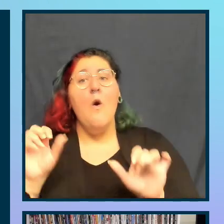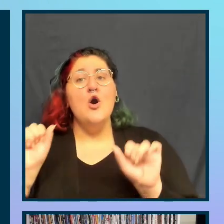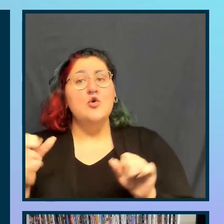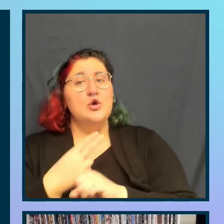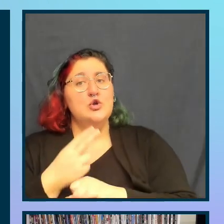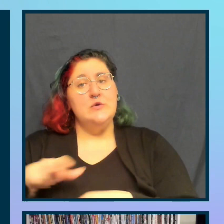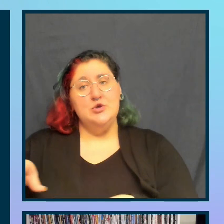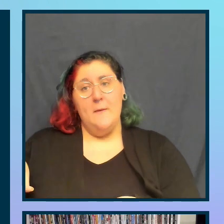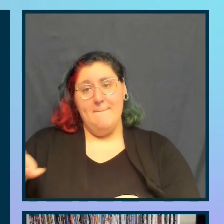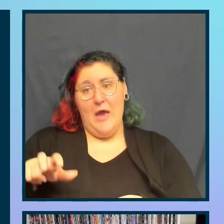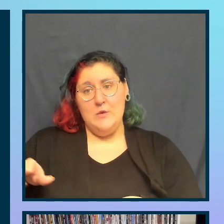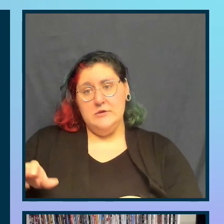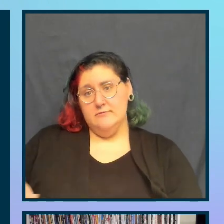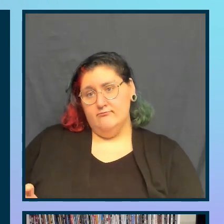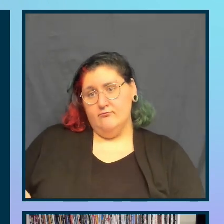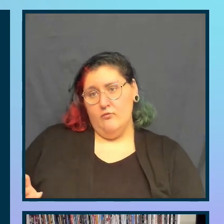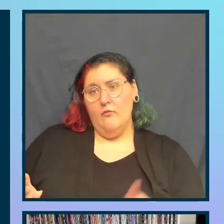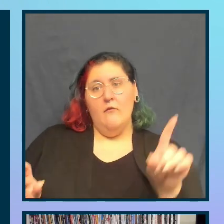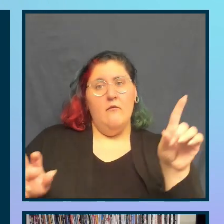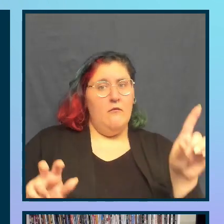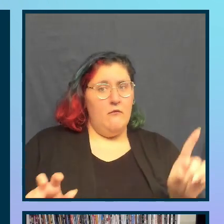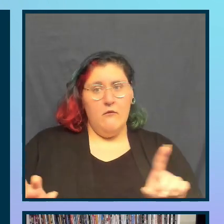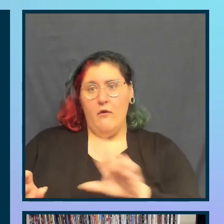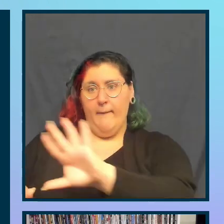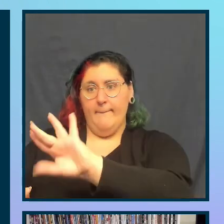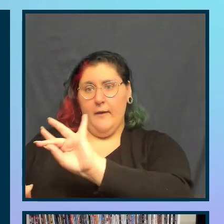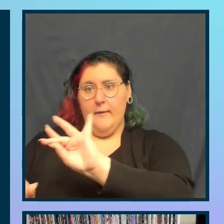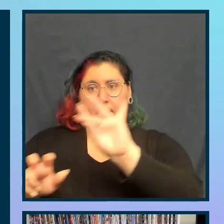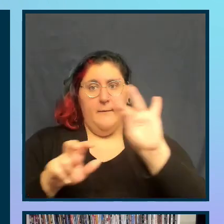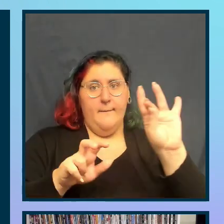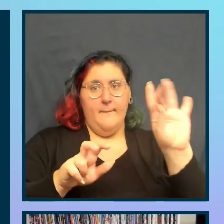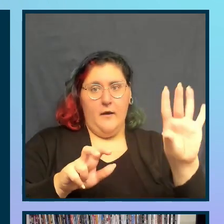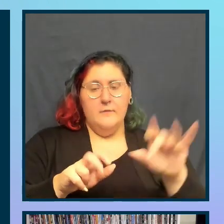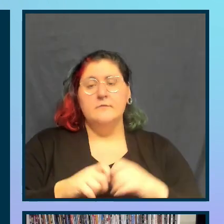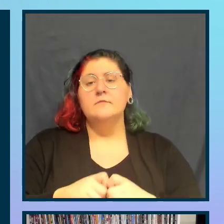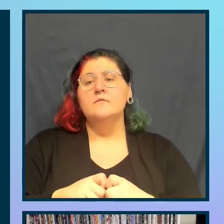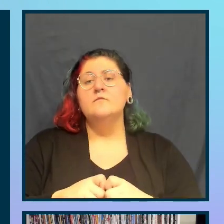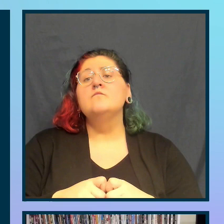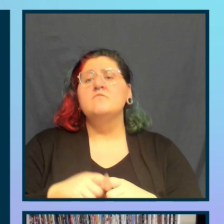can be done in one of two ways. One is you use the mouse pointer to click and hold,